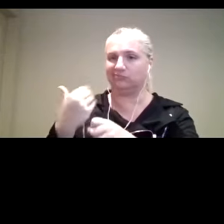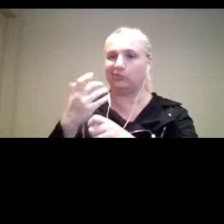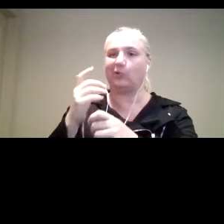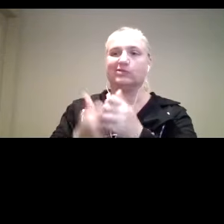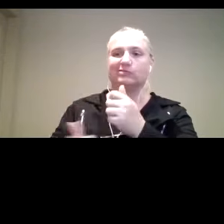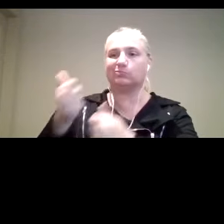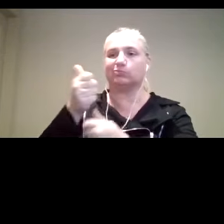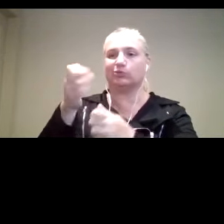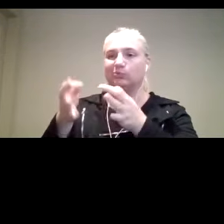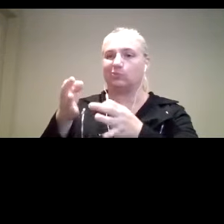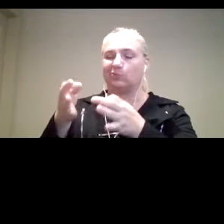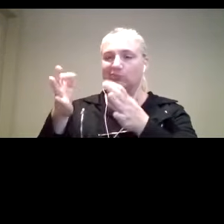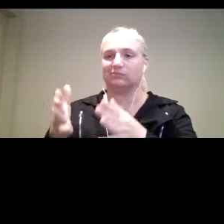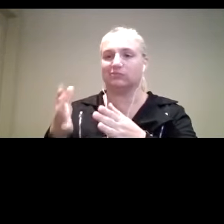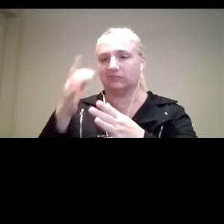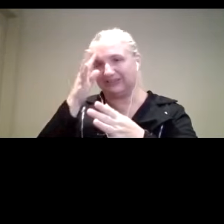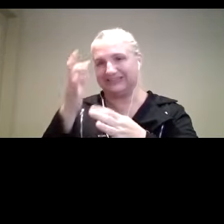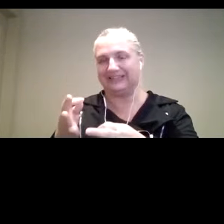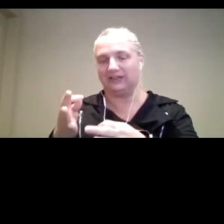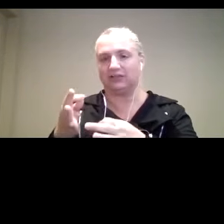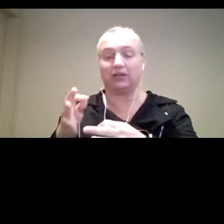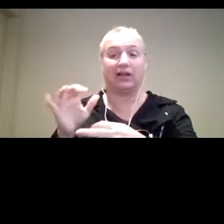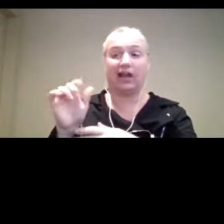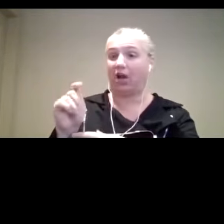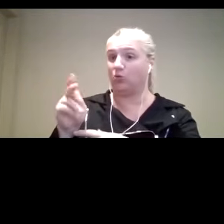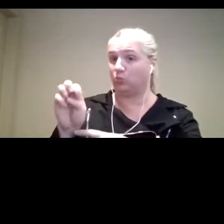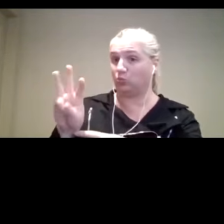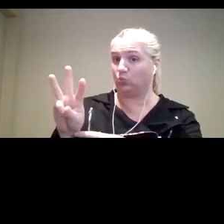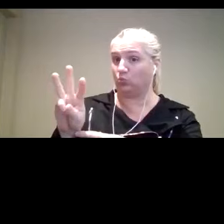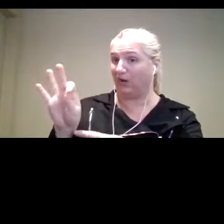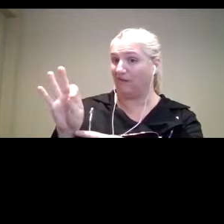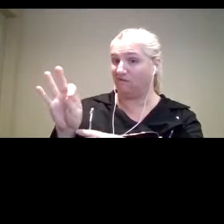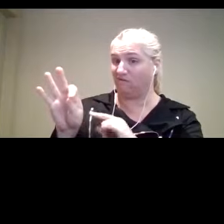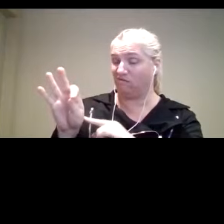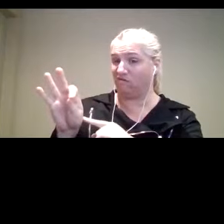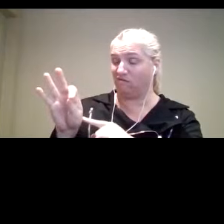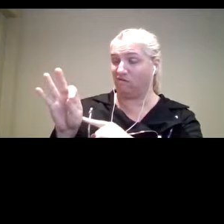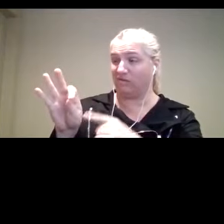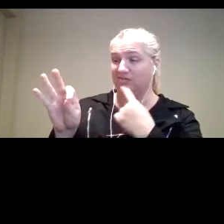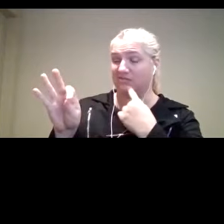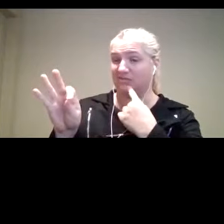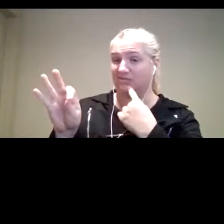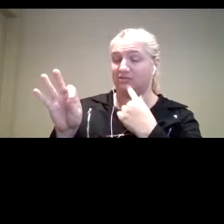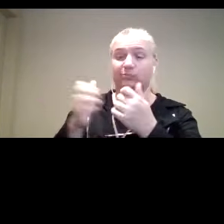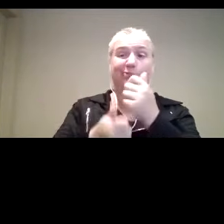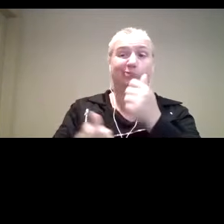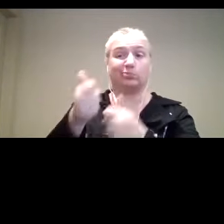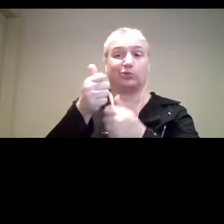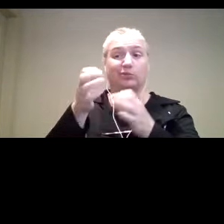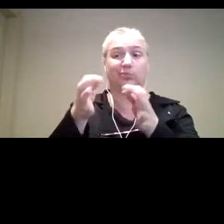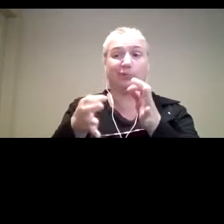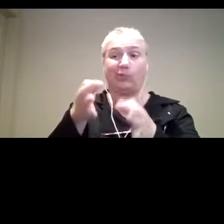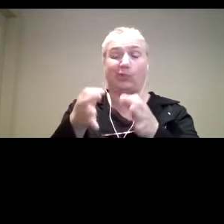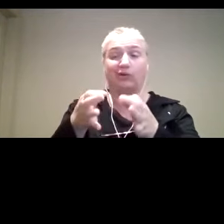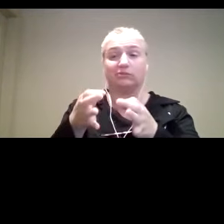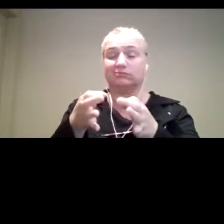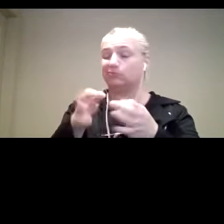And what happened with Endrew F. is that the Supreme Court said no longer can school districts just say,